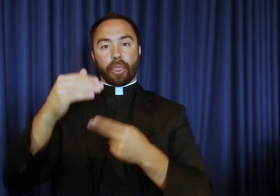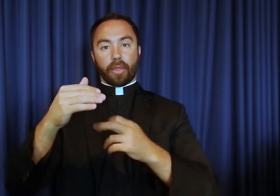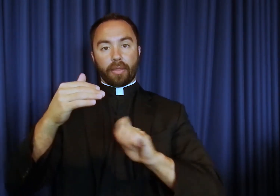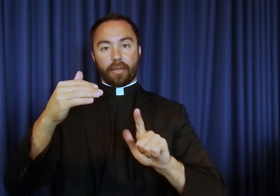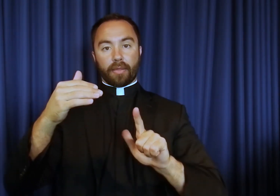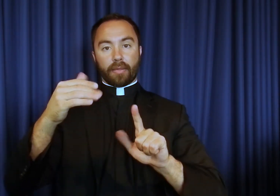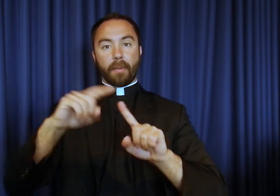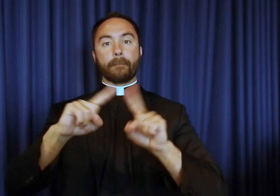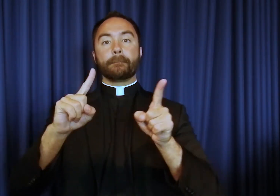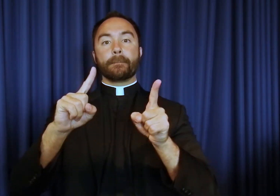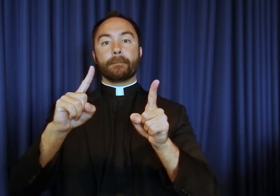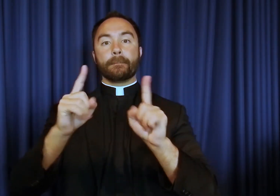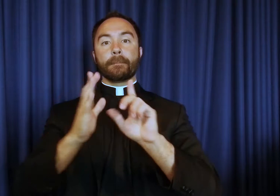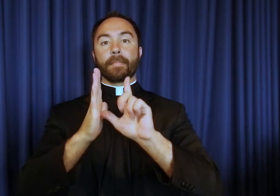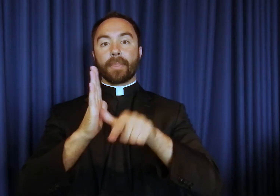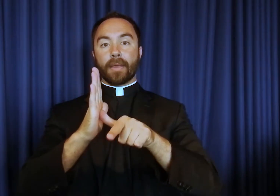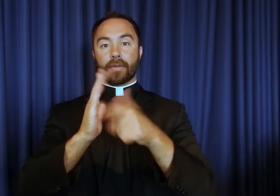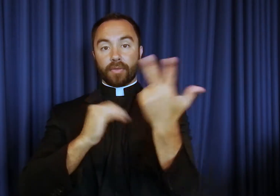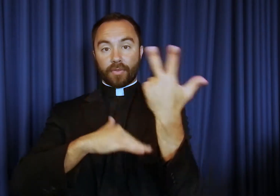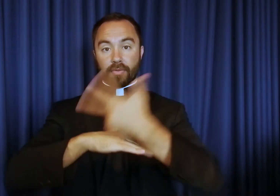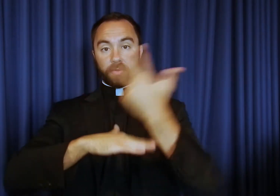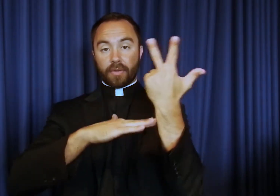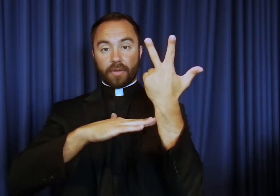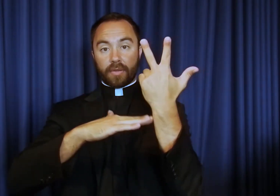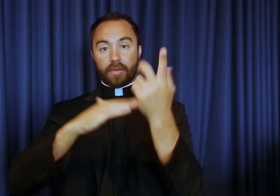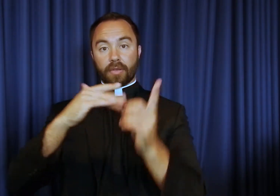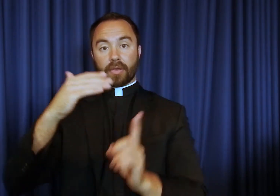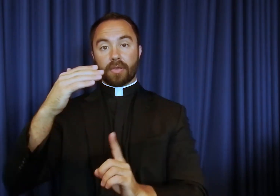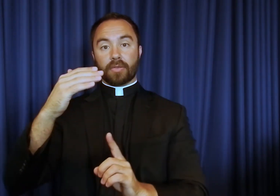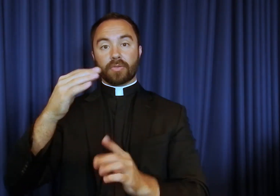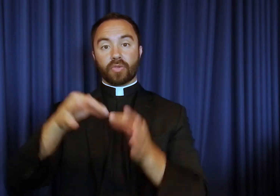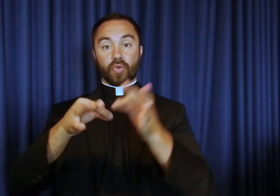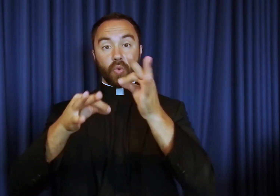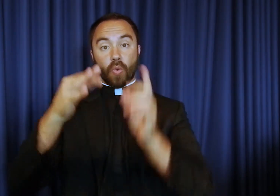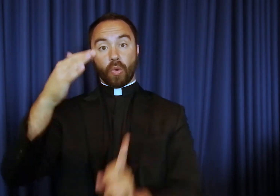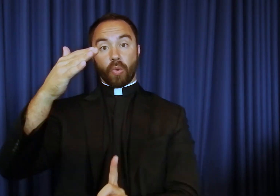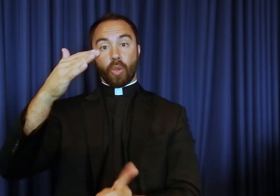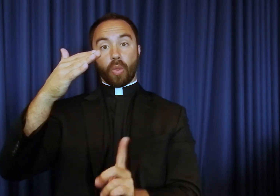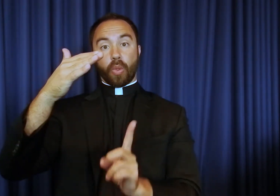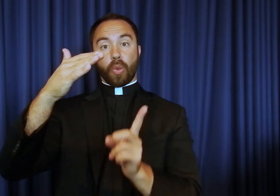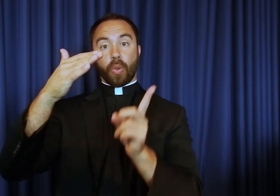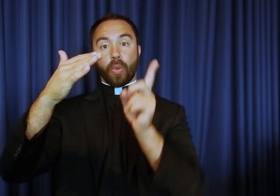descended down into hell but just a little bit later, about three days, his